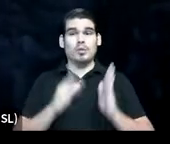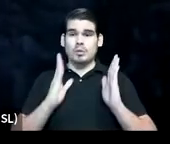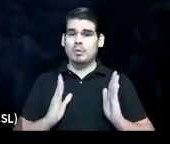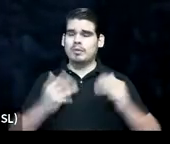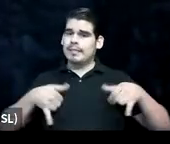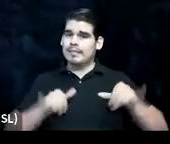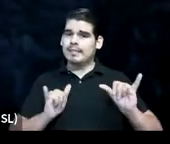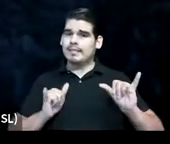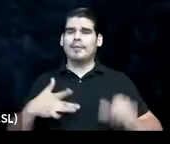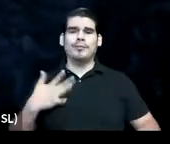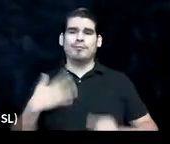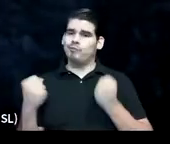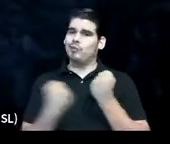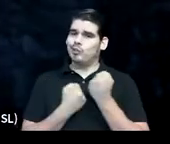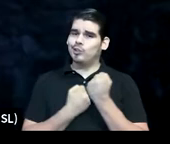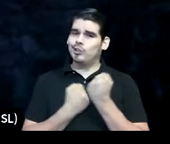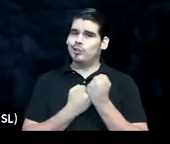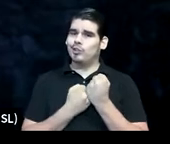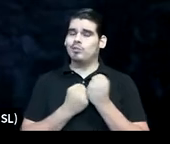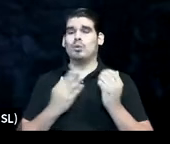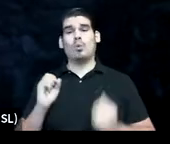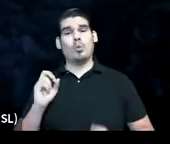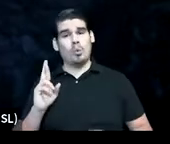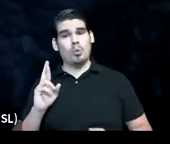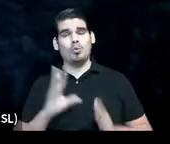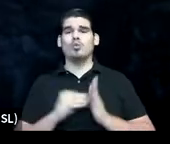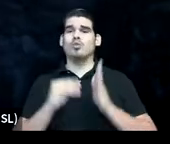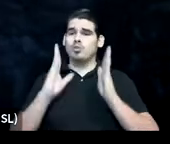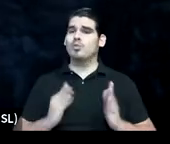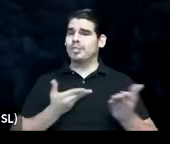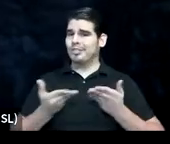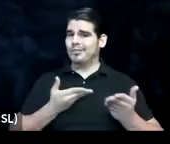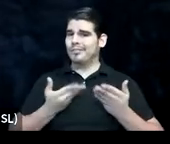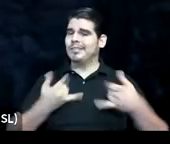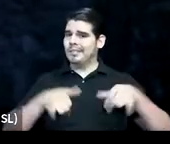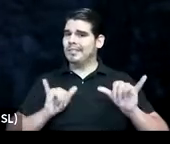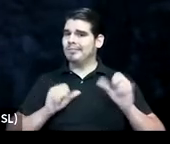Shelters and and food banks in particular, or more. So relating to the,